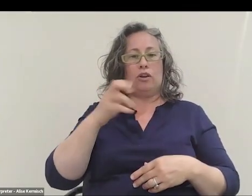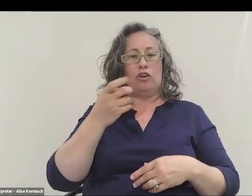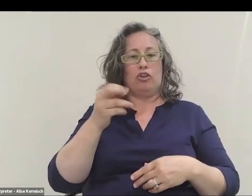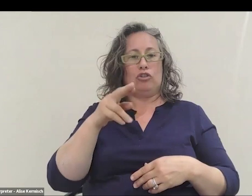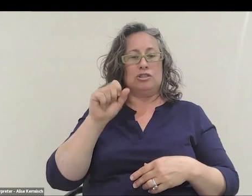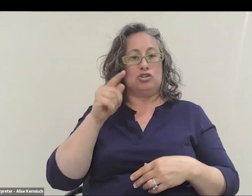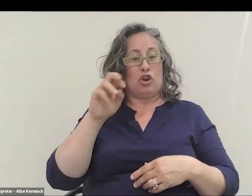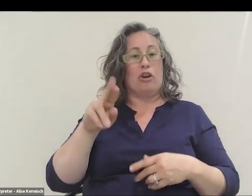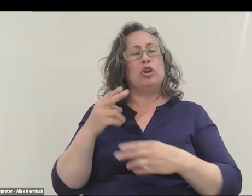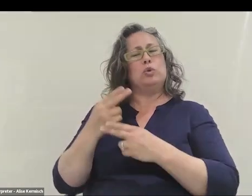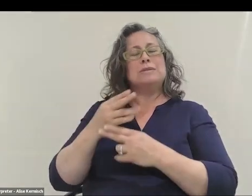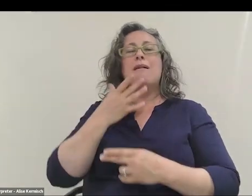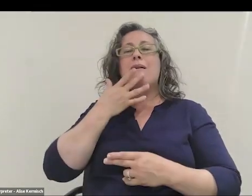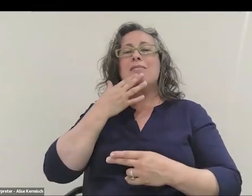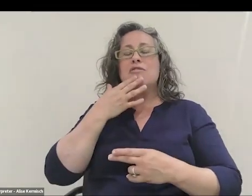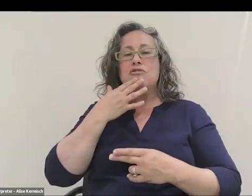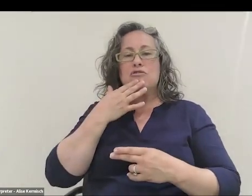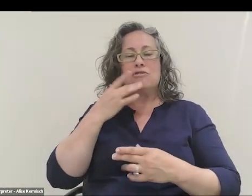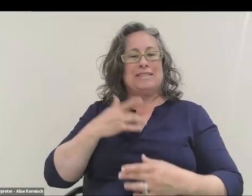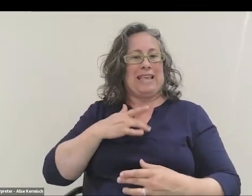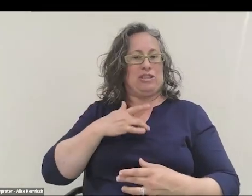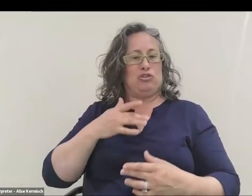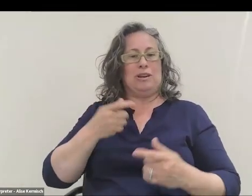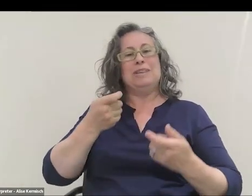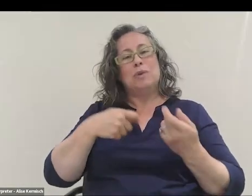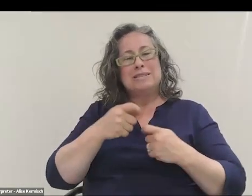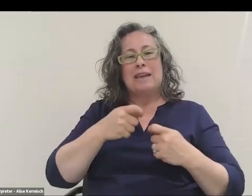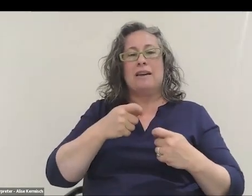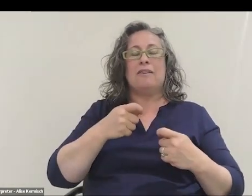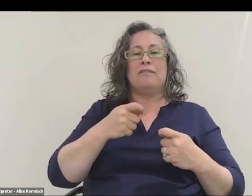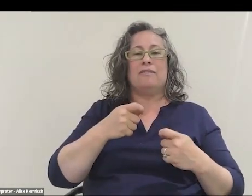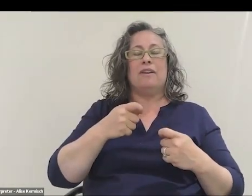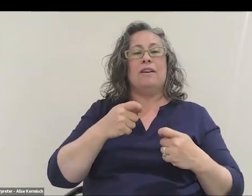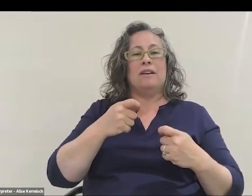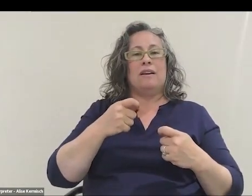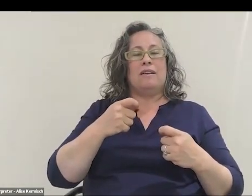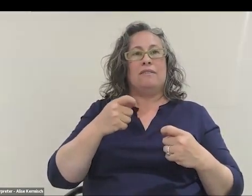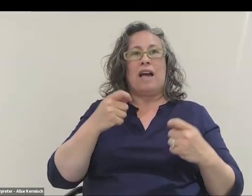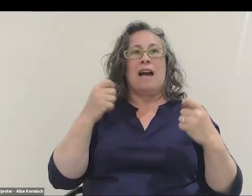Instead of engaging with intensity of light, it uses the wavelength of light, so red light versus blue light.